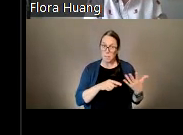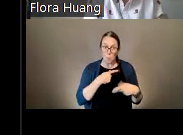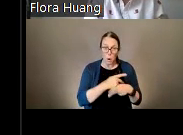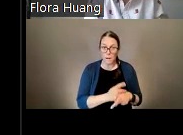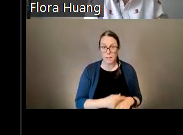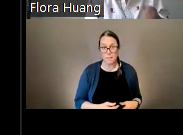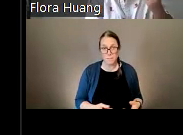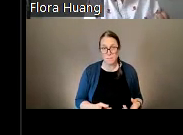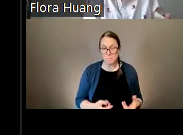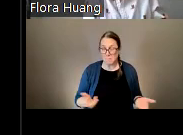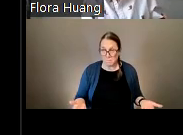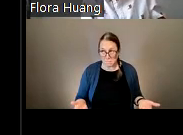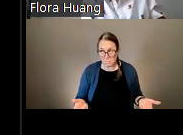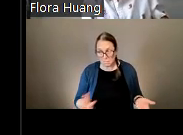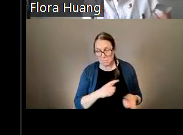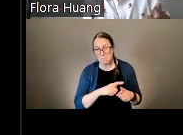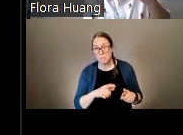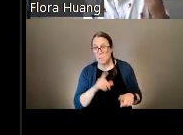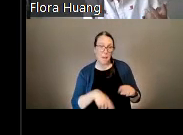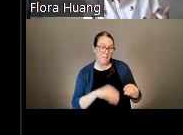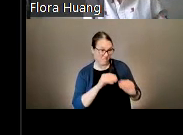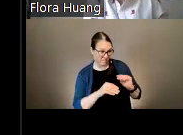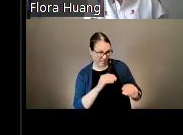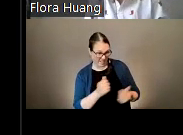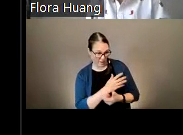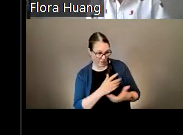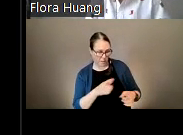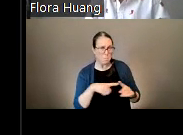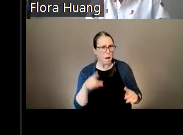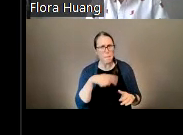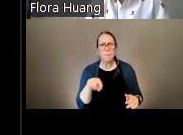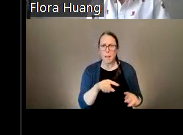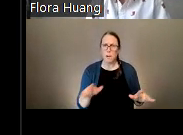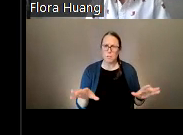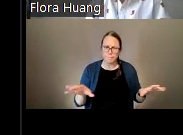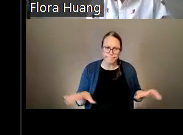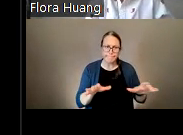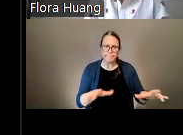can do about them, but at the same time they are consumer driven and you know, it,